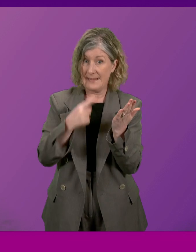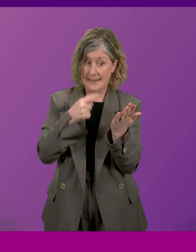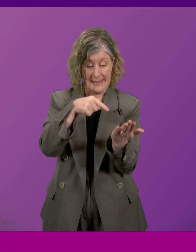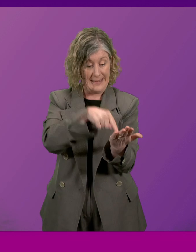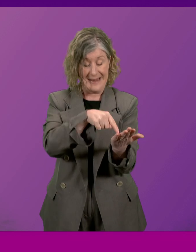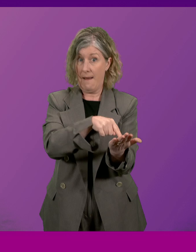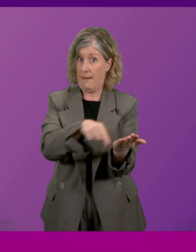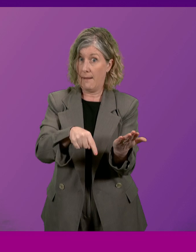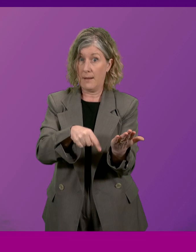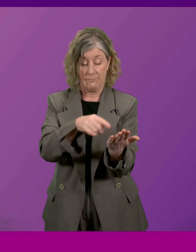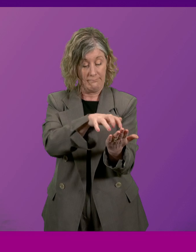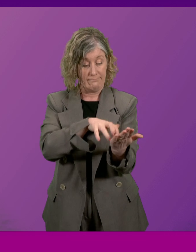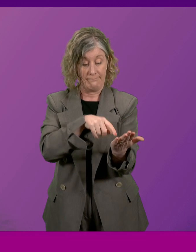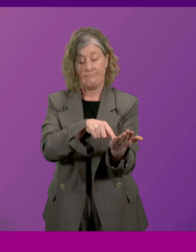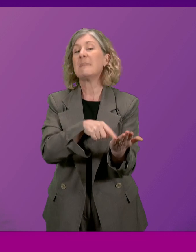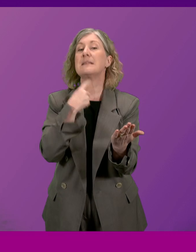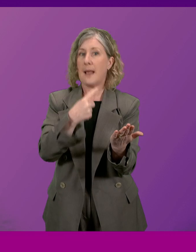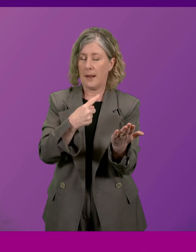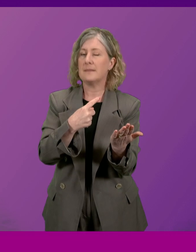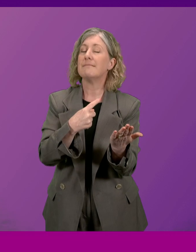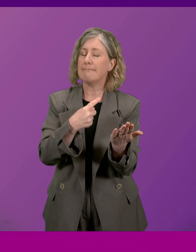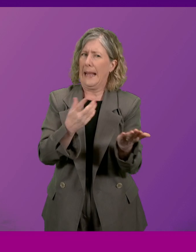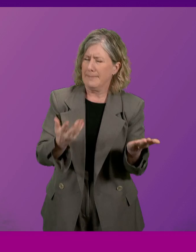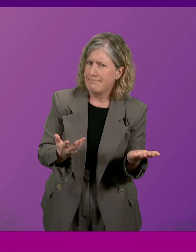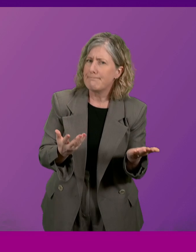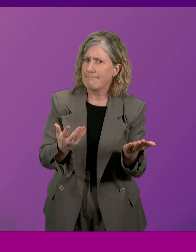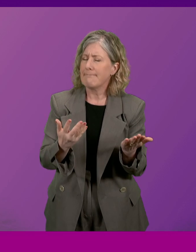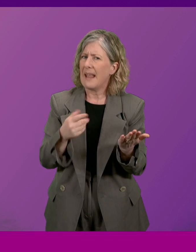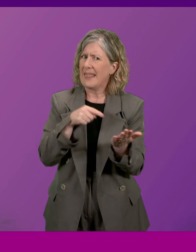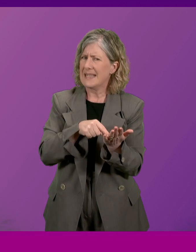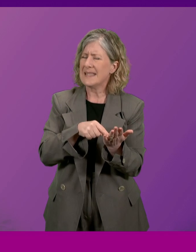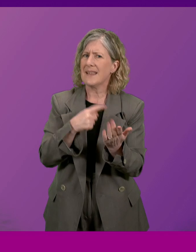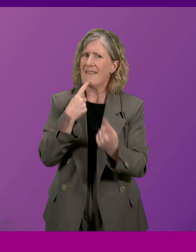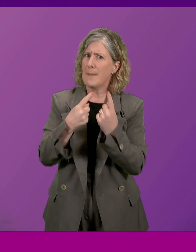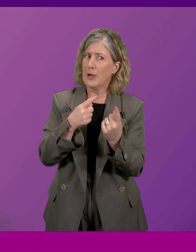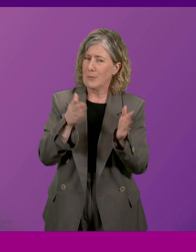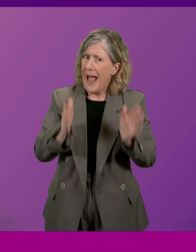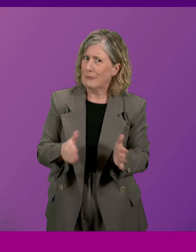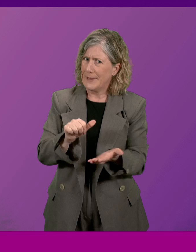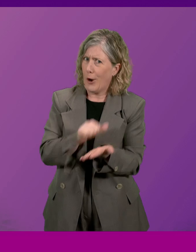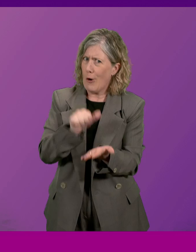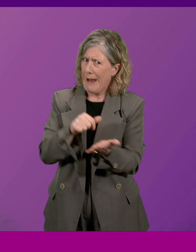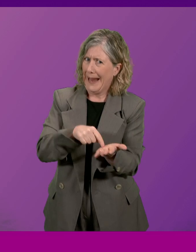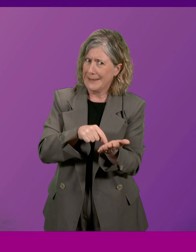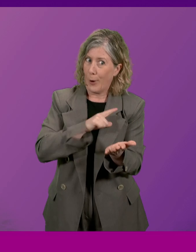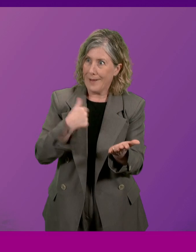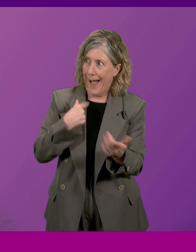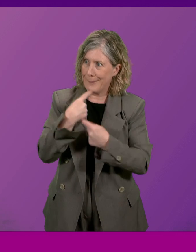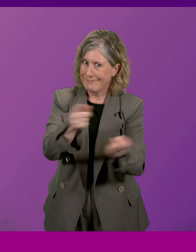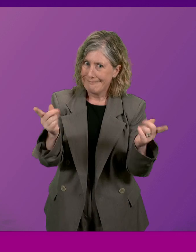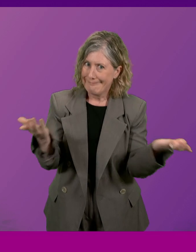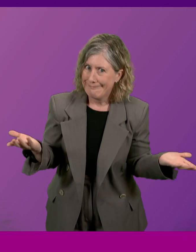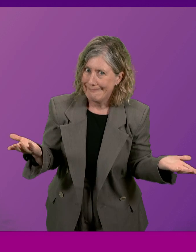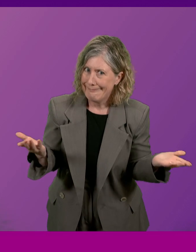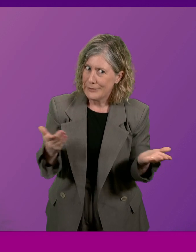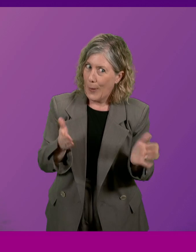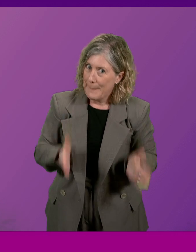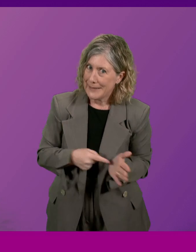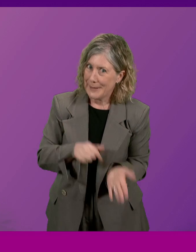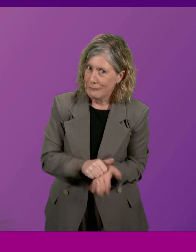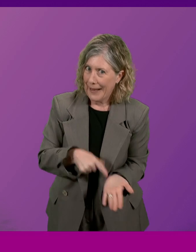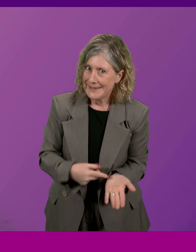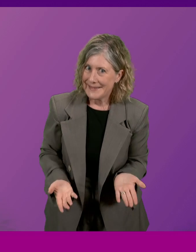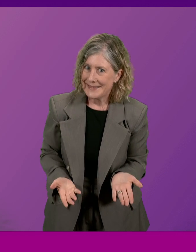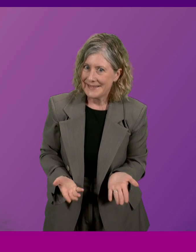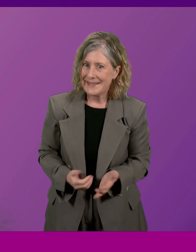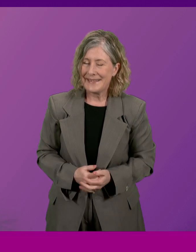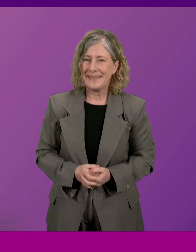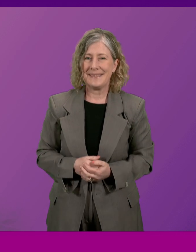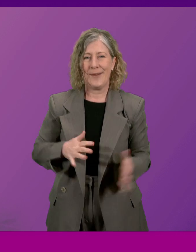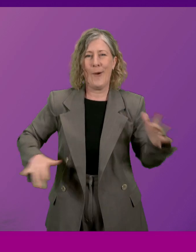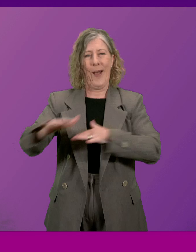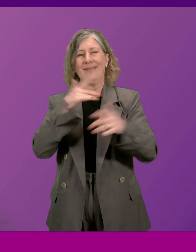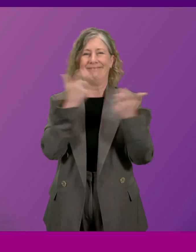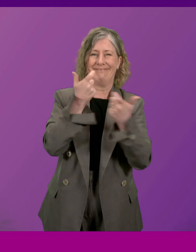so this information will have to be correct. I am becoming slightly